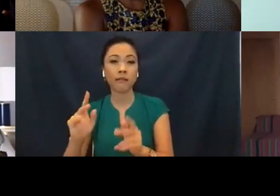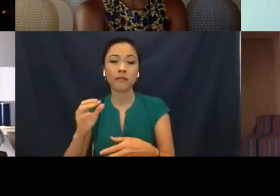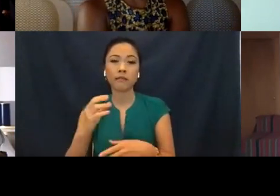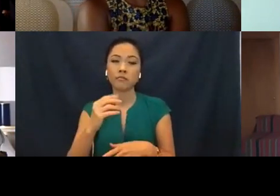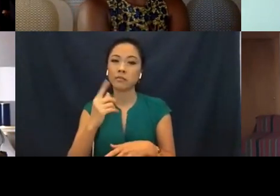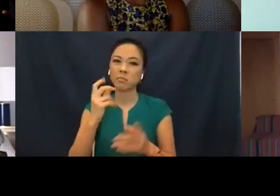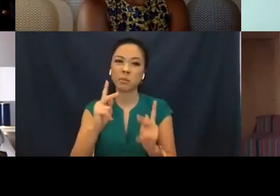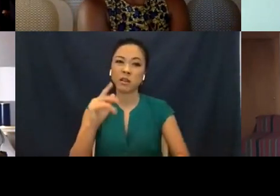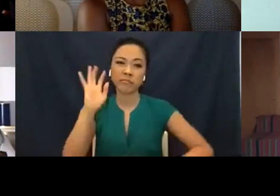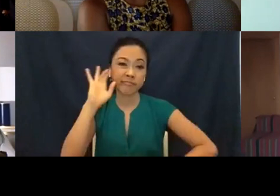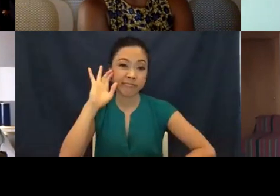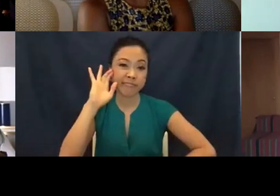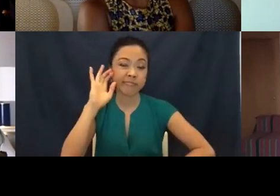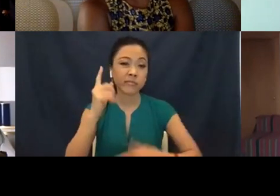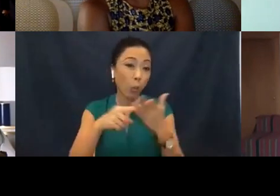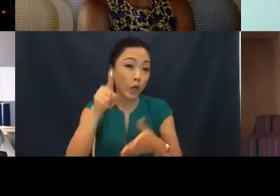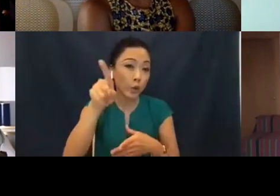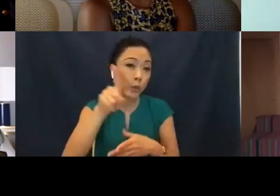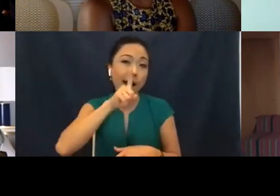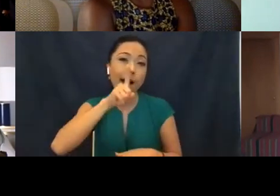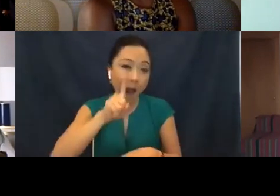our field is what those collective conversations look